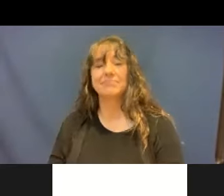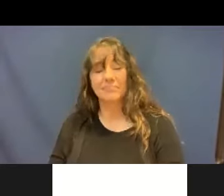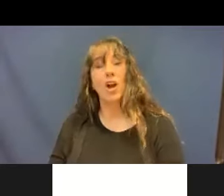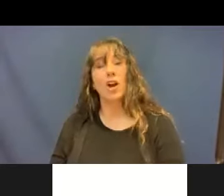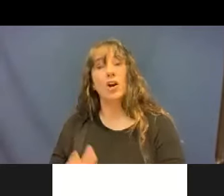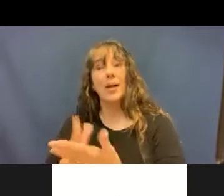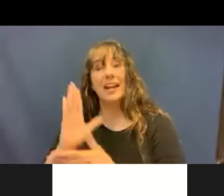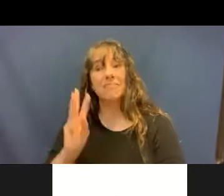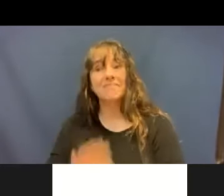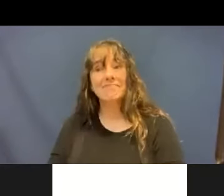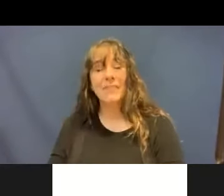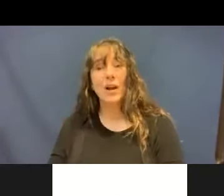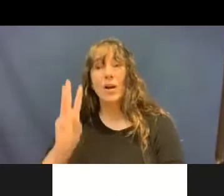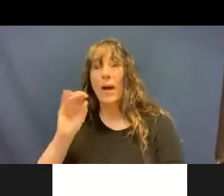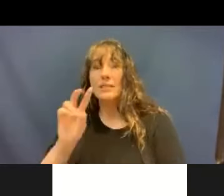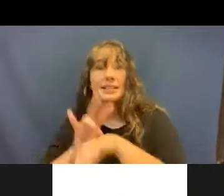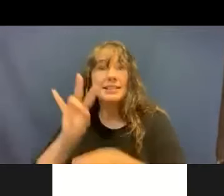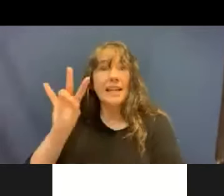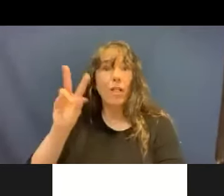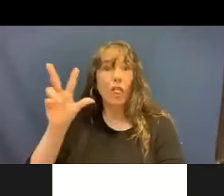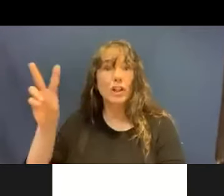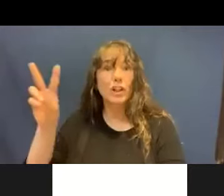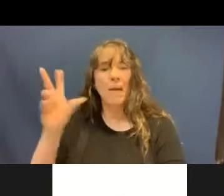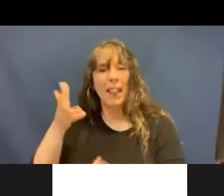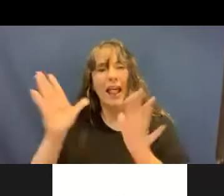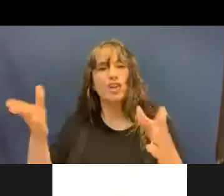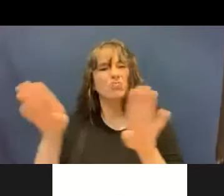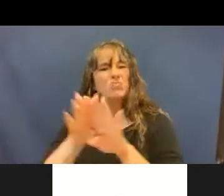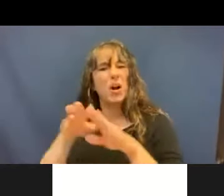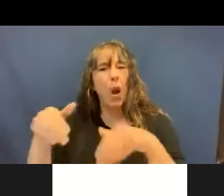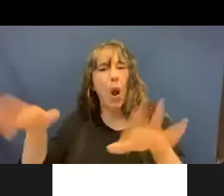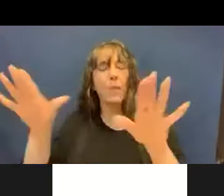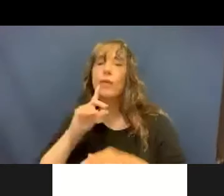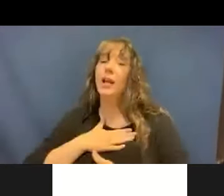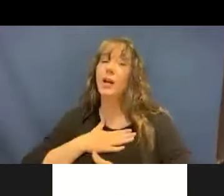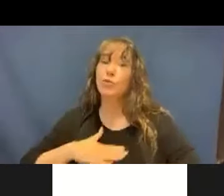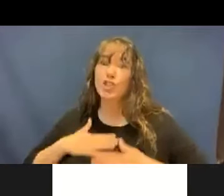7:32, so I'm going to let you guys go. I really appreciate everyone here, I appreciate you